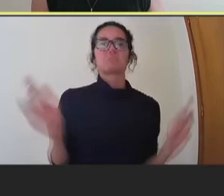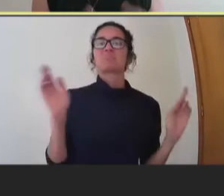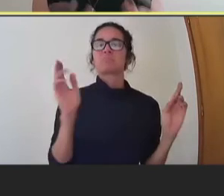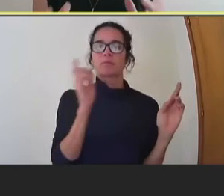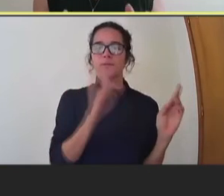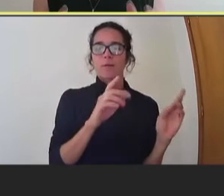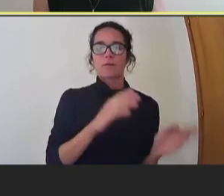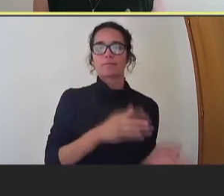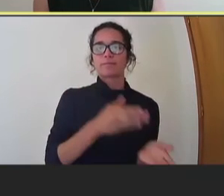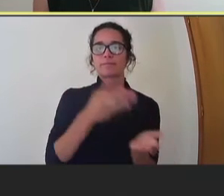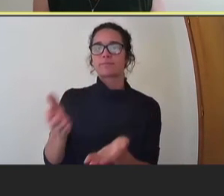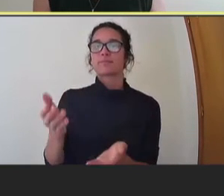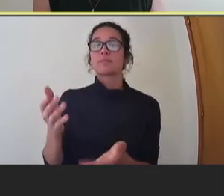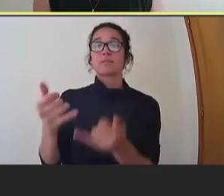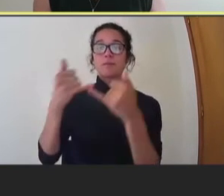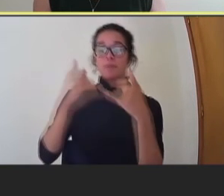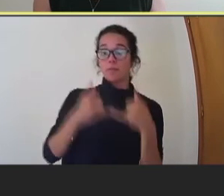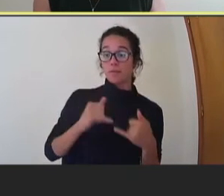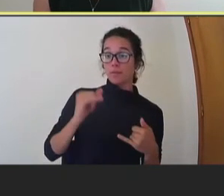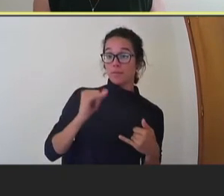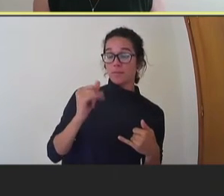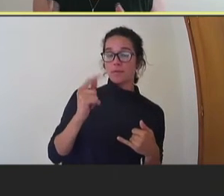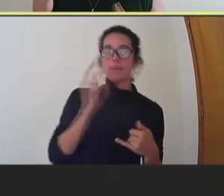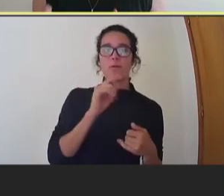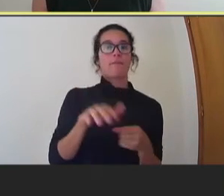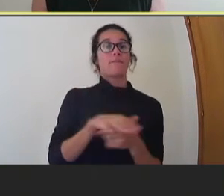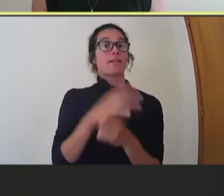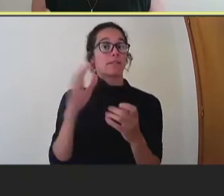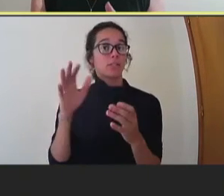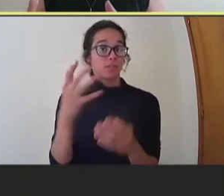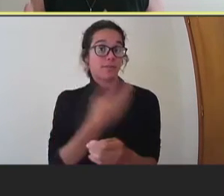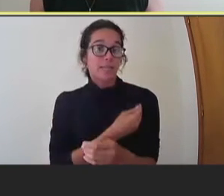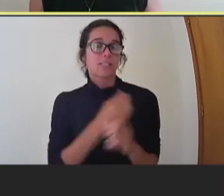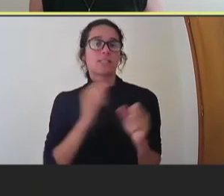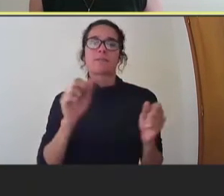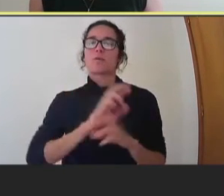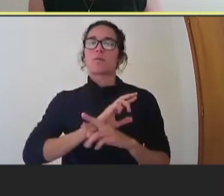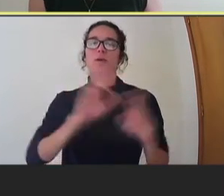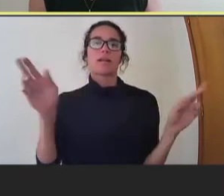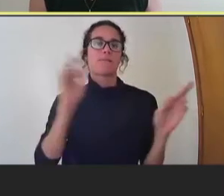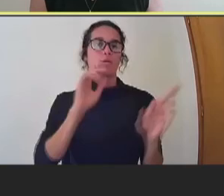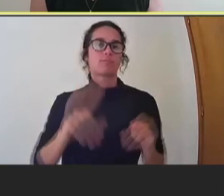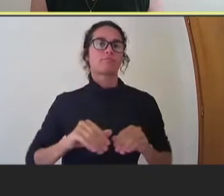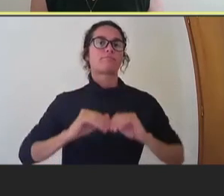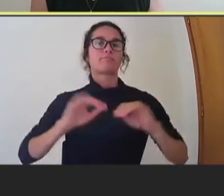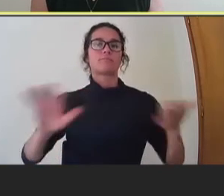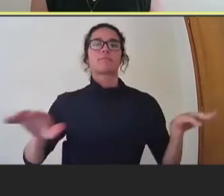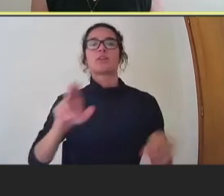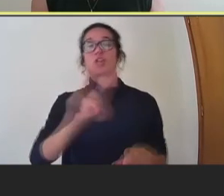be able to fill finish this vaccine so that it can be ready to be deployed in the U.S.